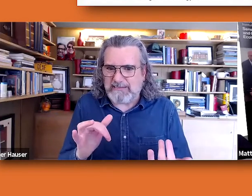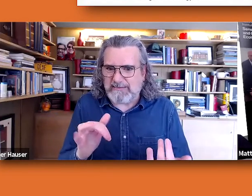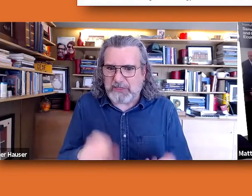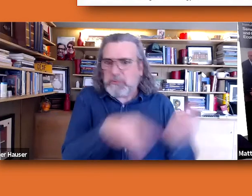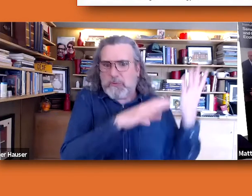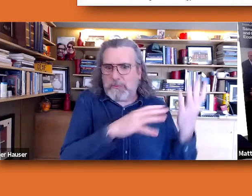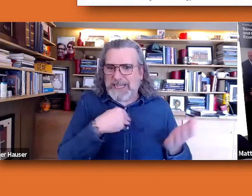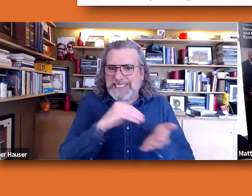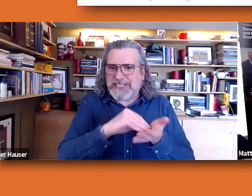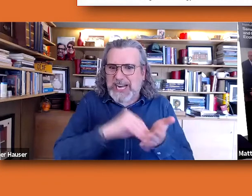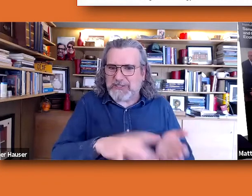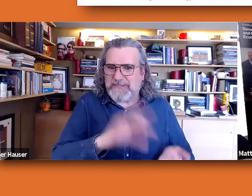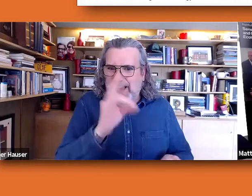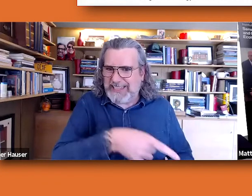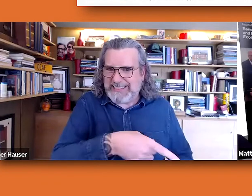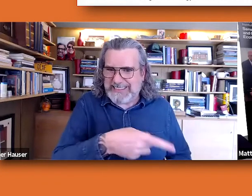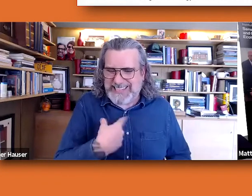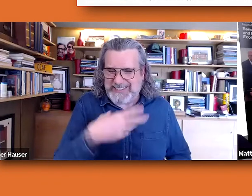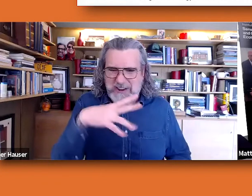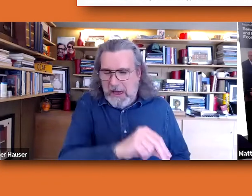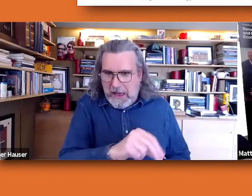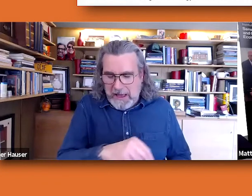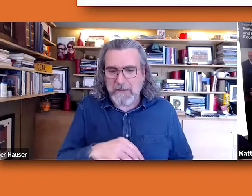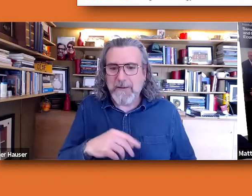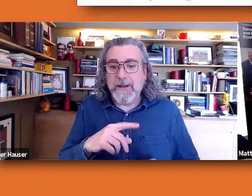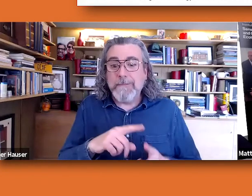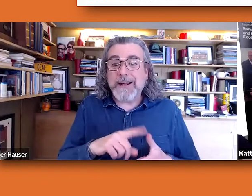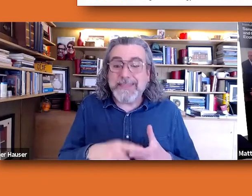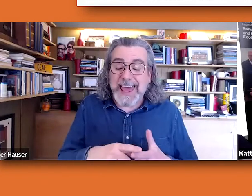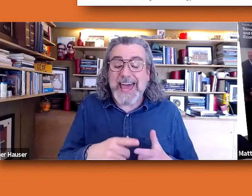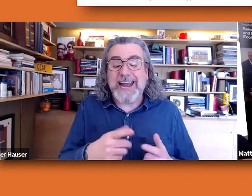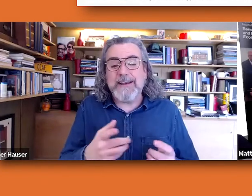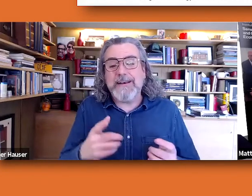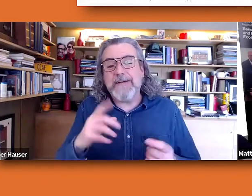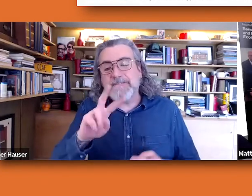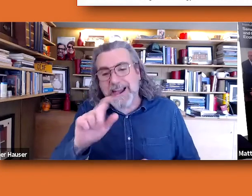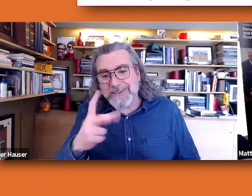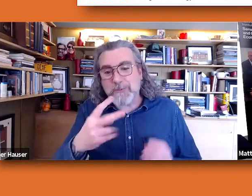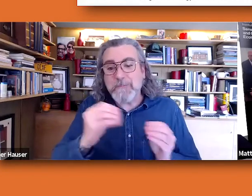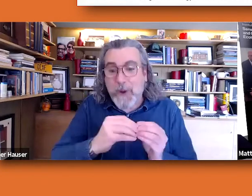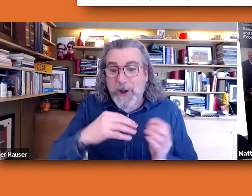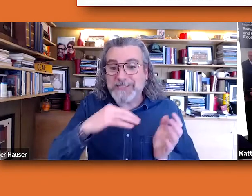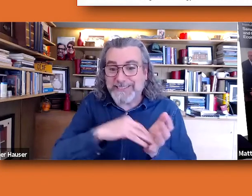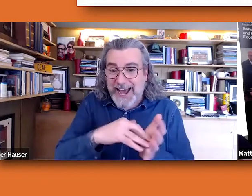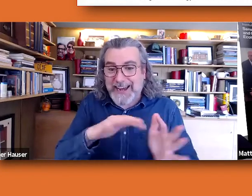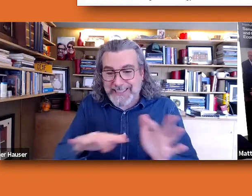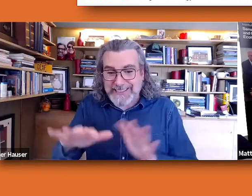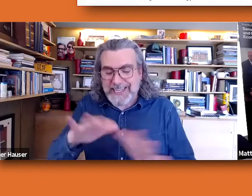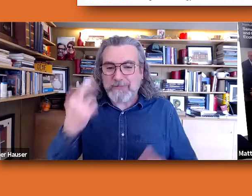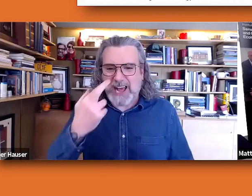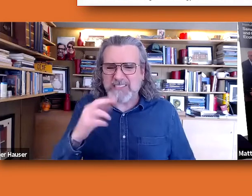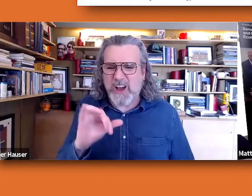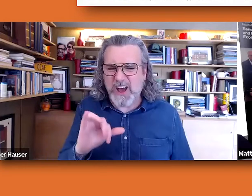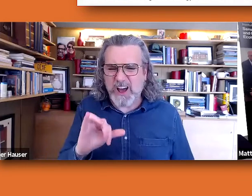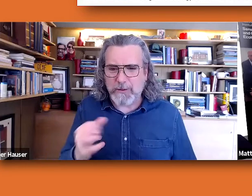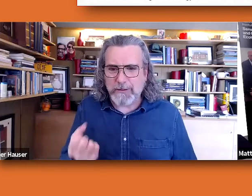So, my dissertation findings basically didn't matter at that point, but as VL2 studied more, we realized that